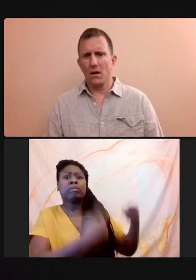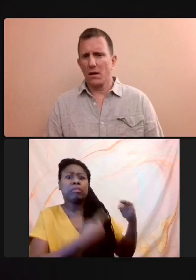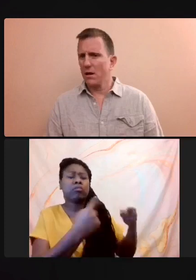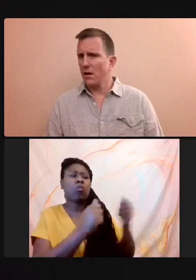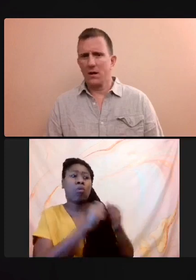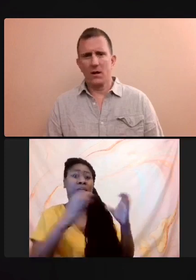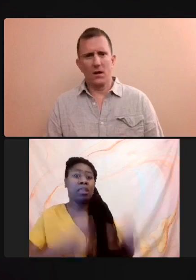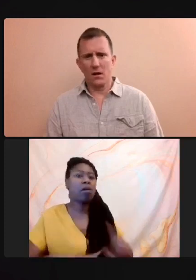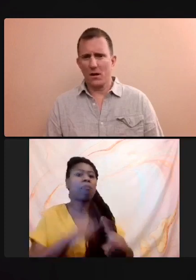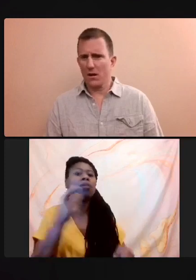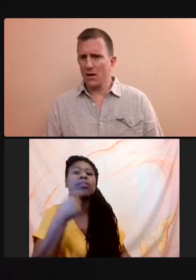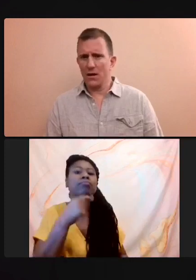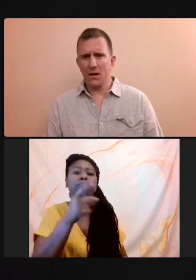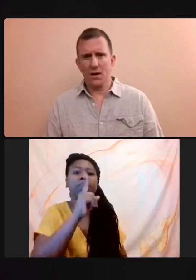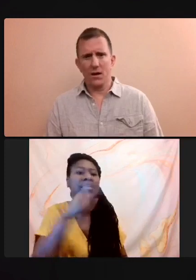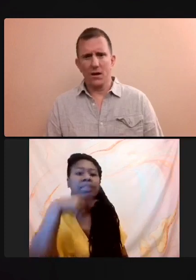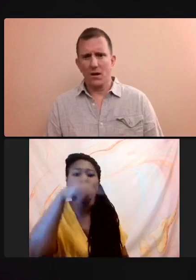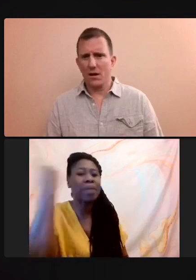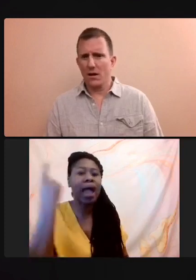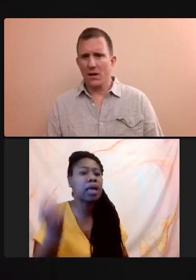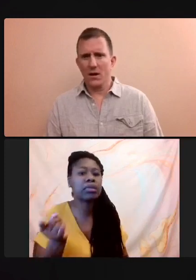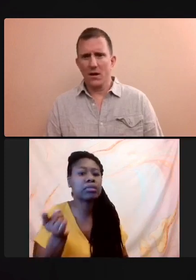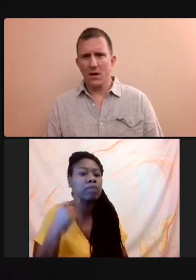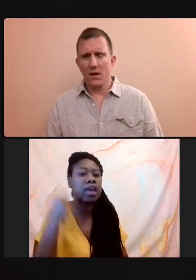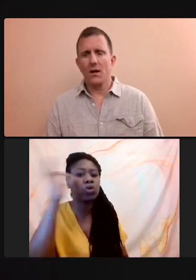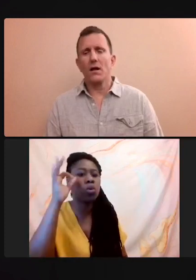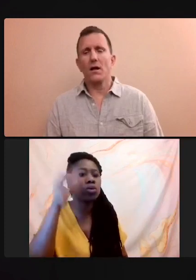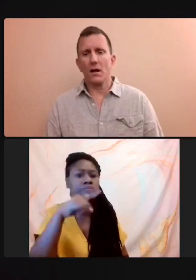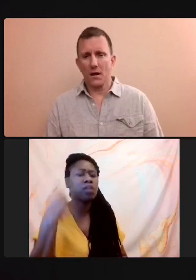because again, these were two consumers that were white. Right?